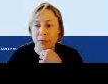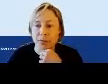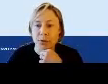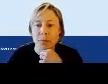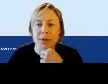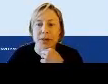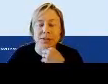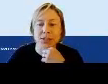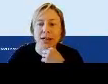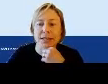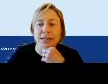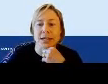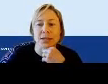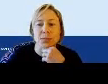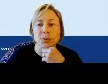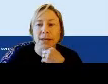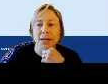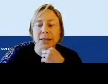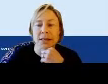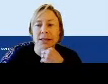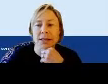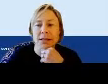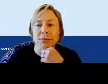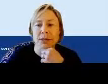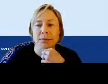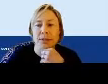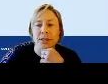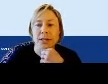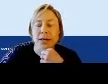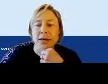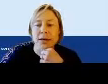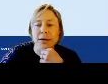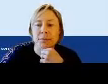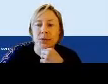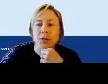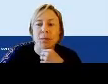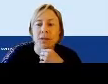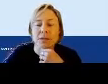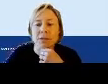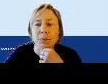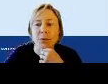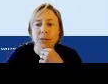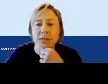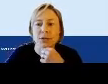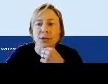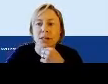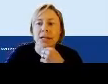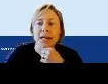And we've also put that in the chat and we'll add any relevant documents and reports, et cetera.